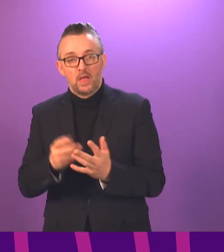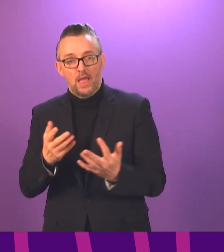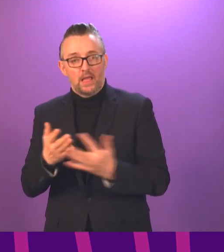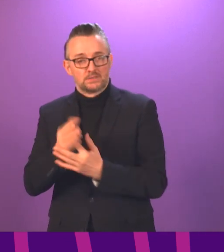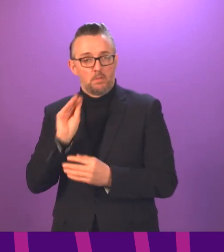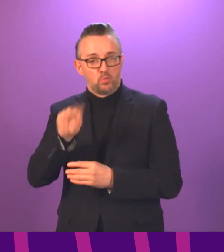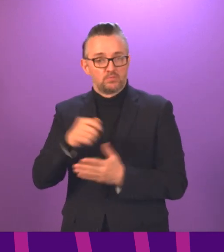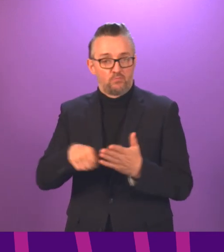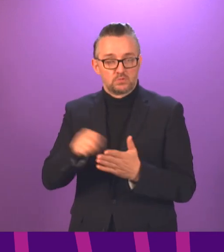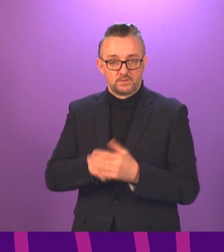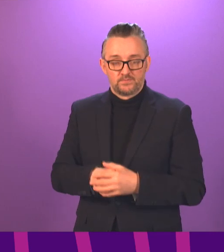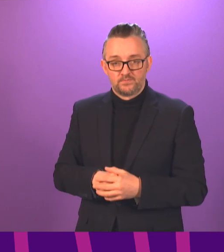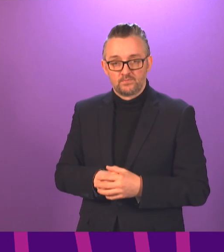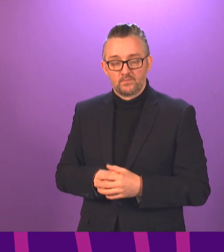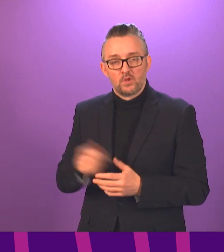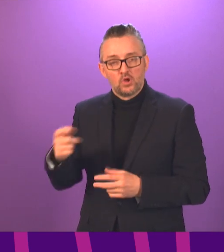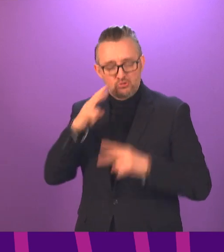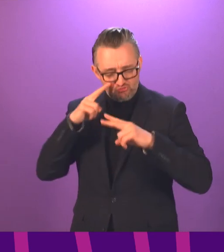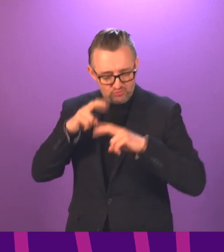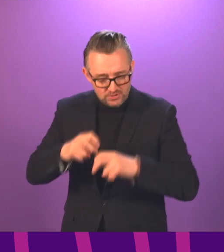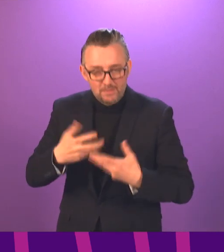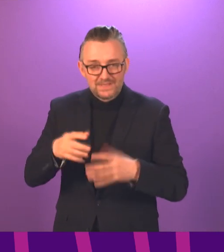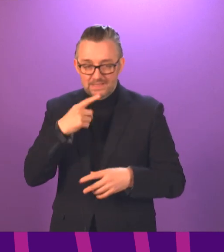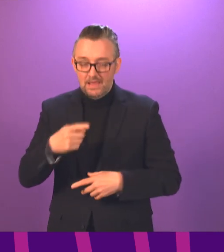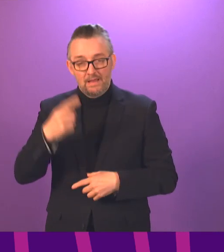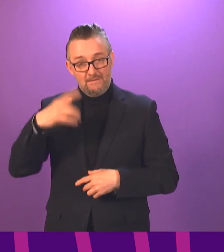Electoral Commission research suggests that we might see an increase in postal voting